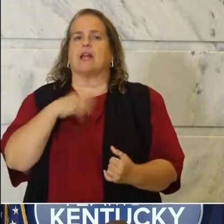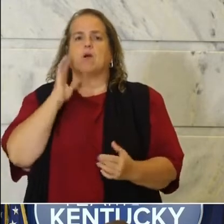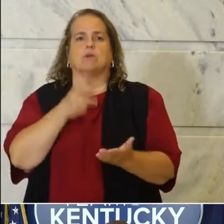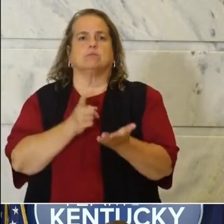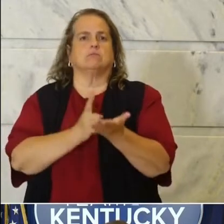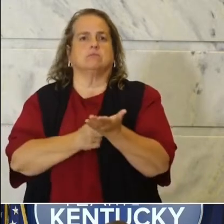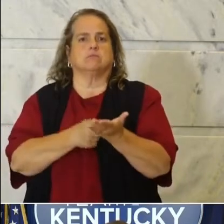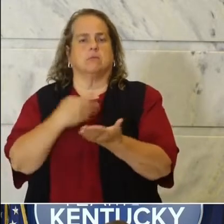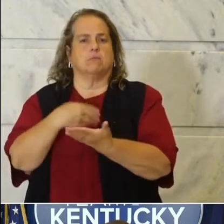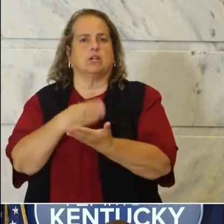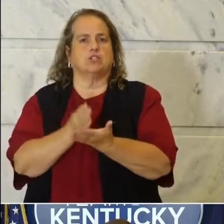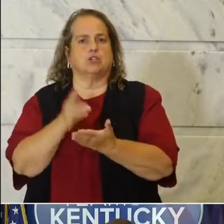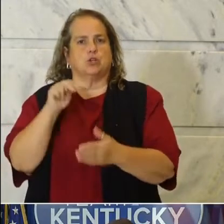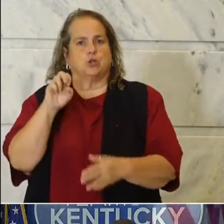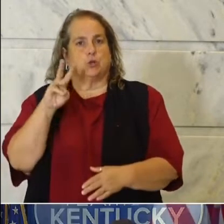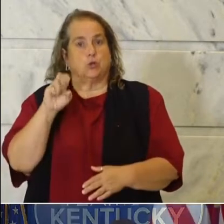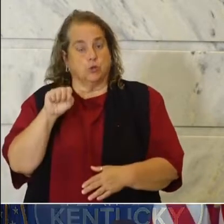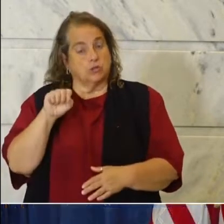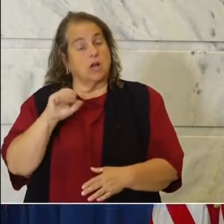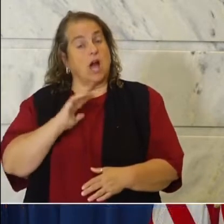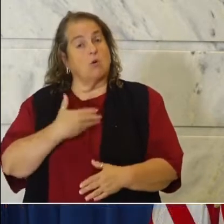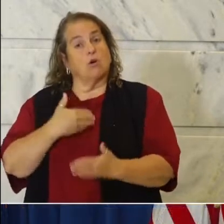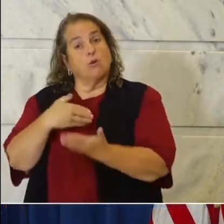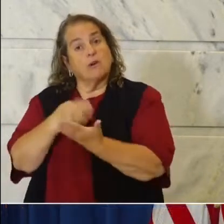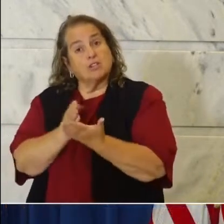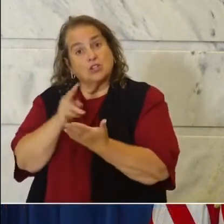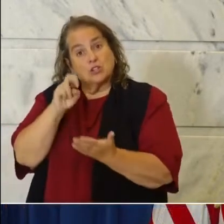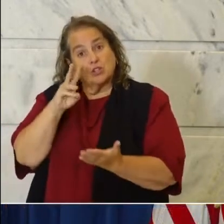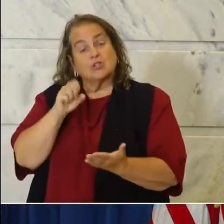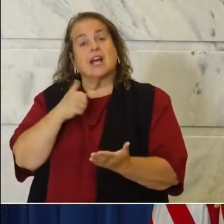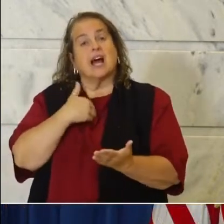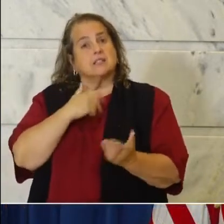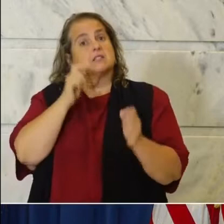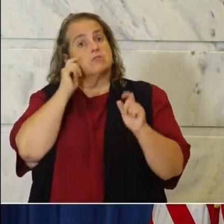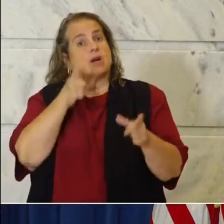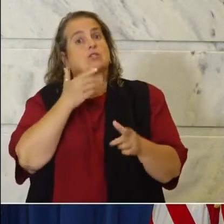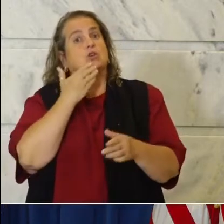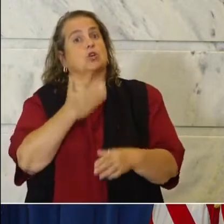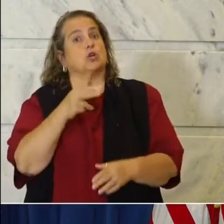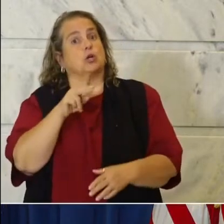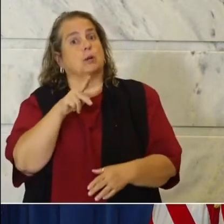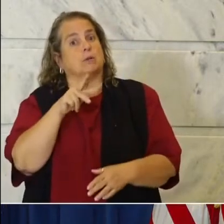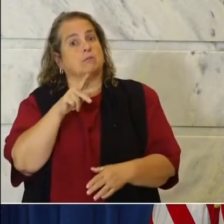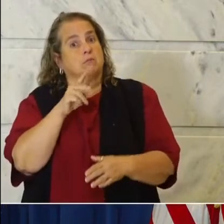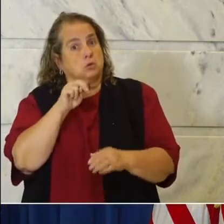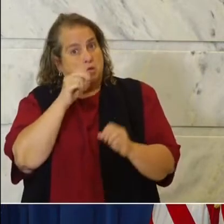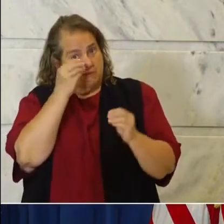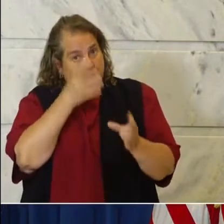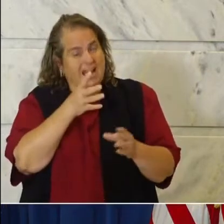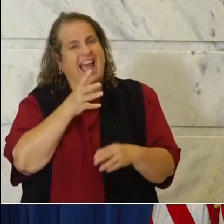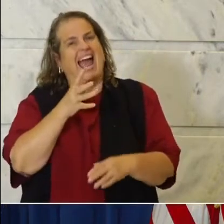has a surprisingly good piece in it. And then it still has the very grim prediction for what? What is coming.